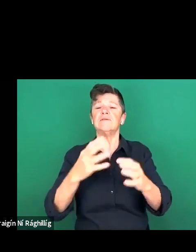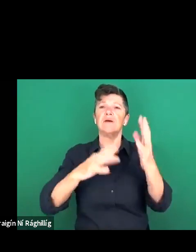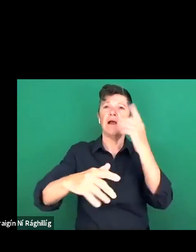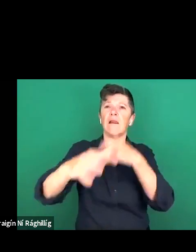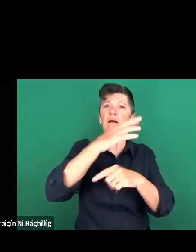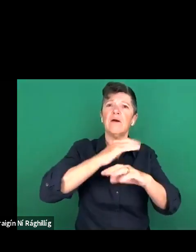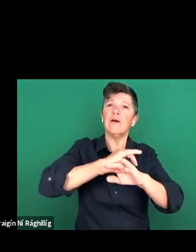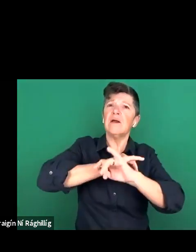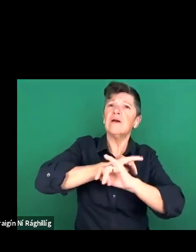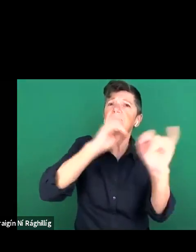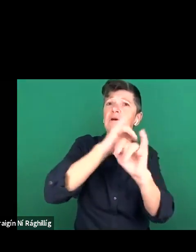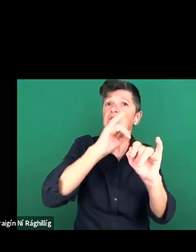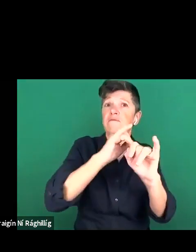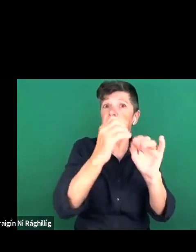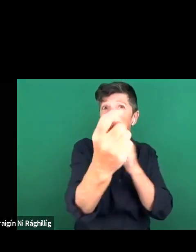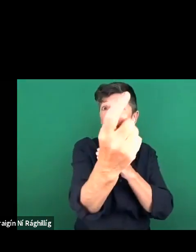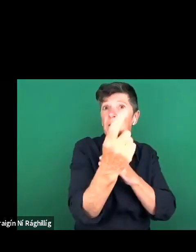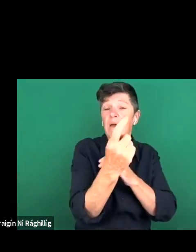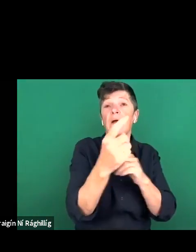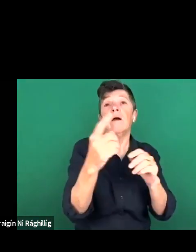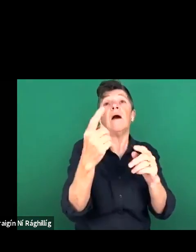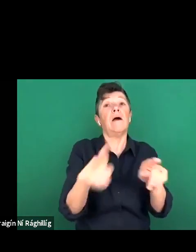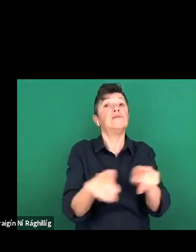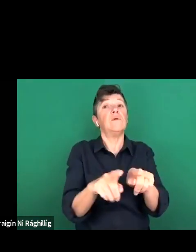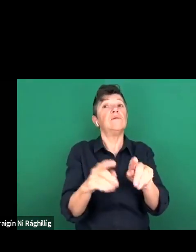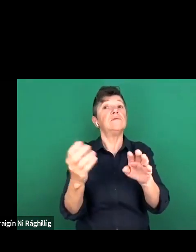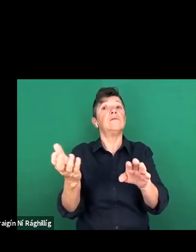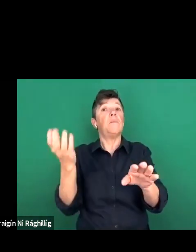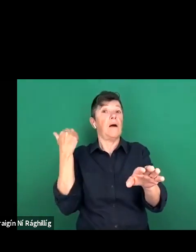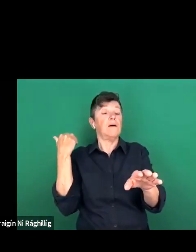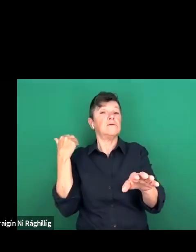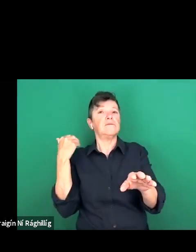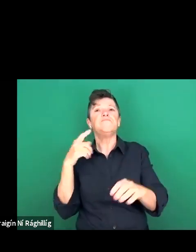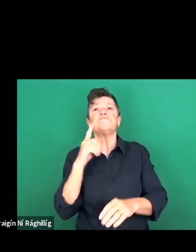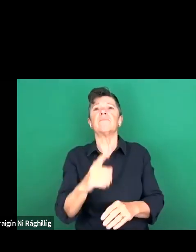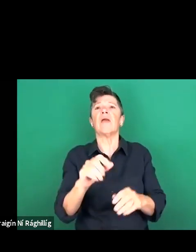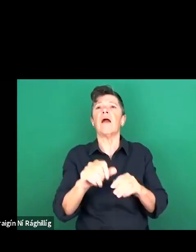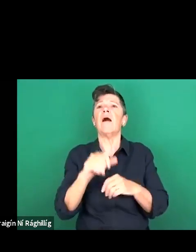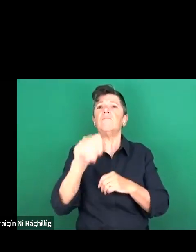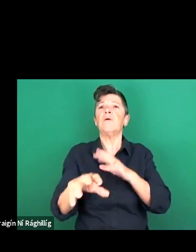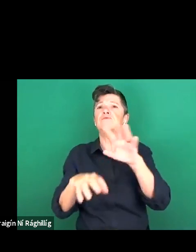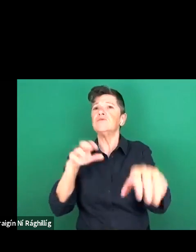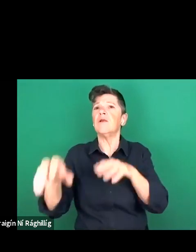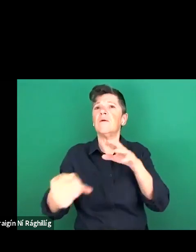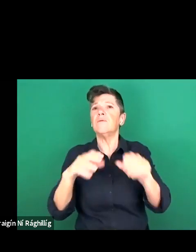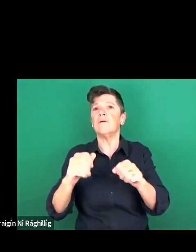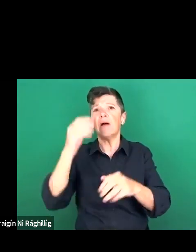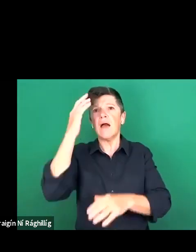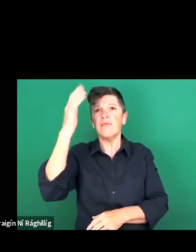built on the destruction of the worlds of others